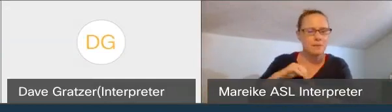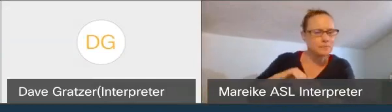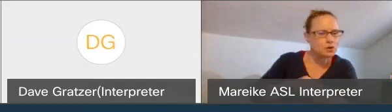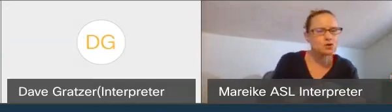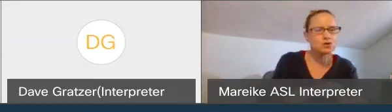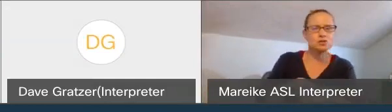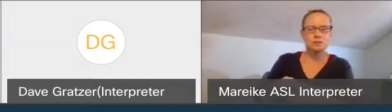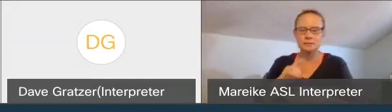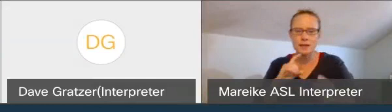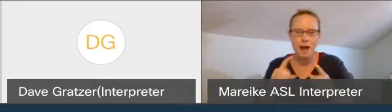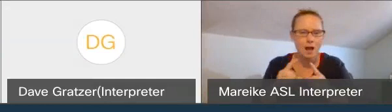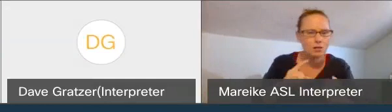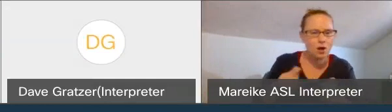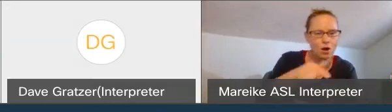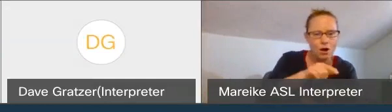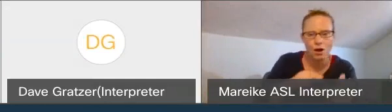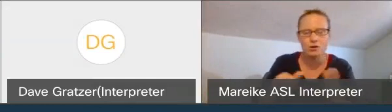in order to problem solve, so...